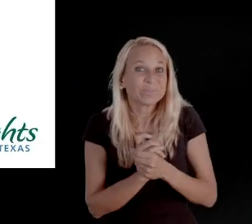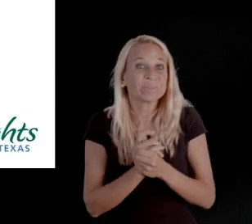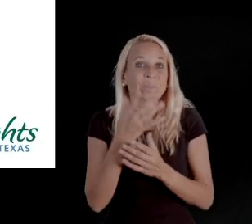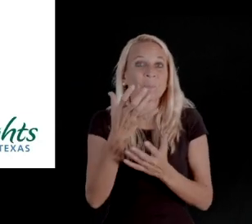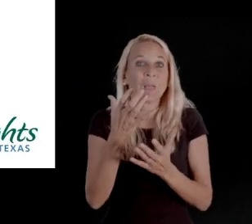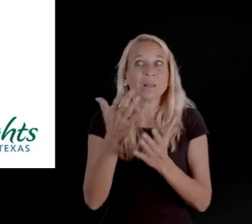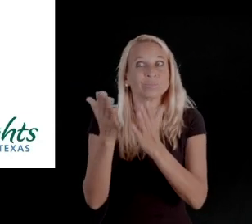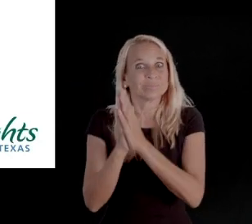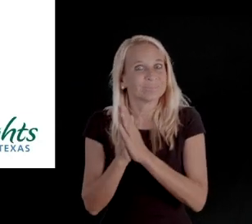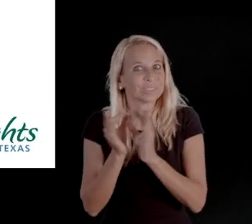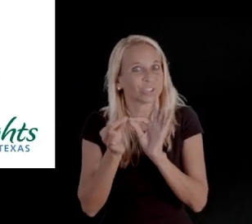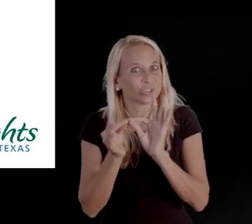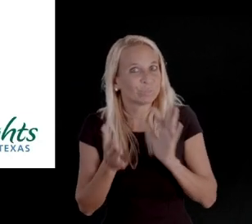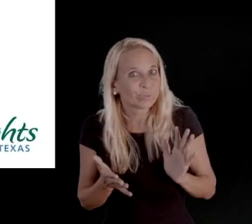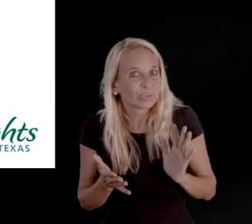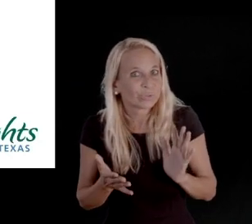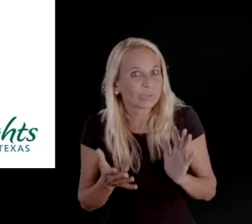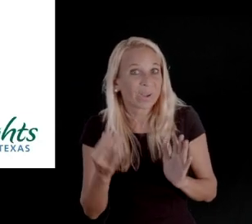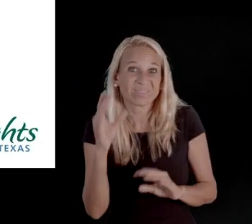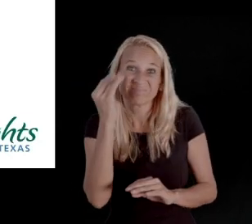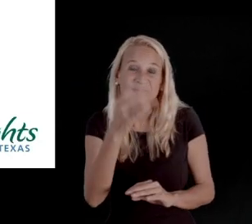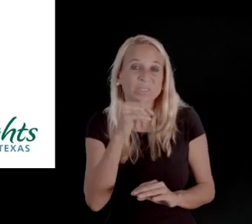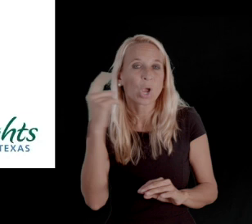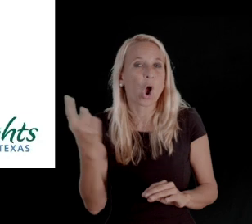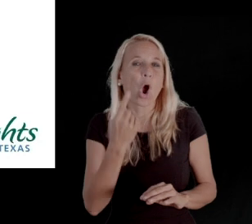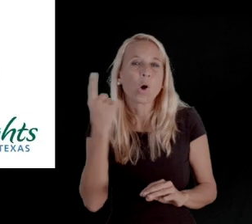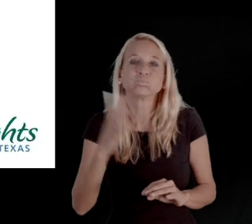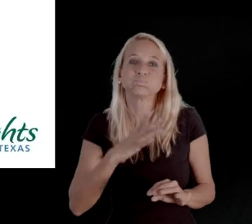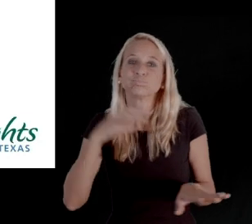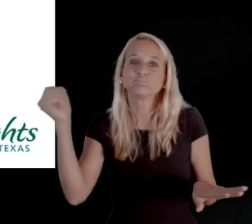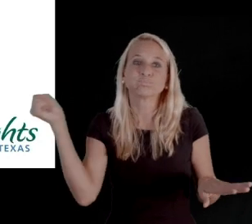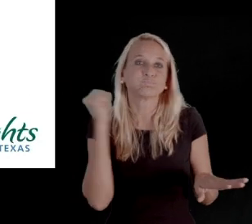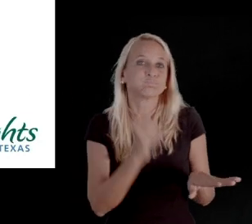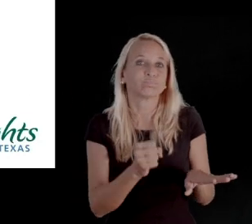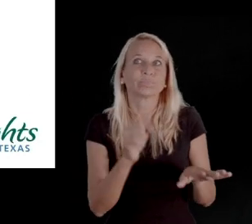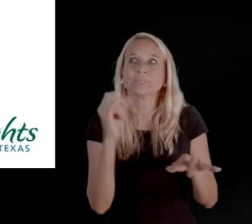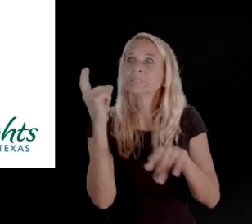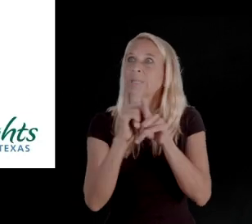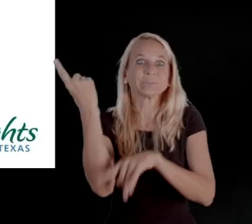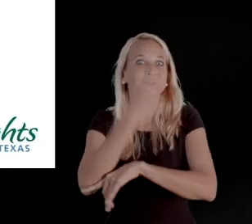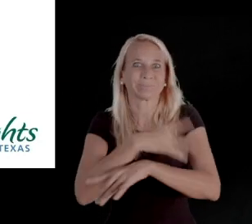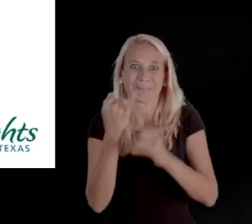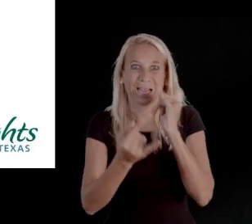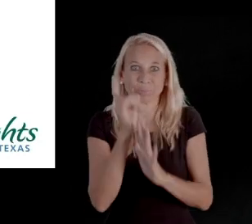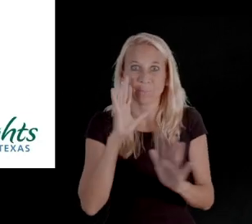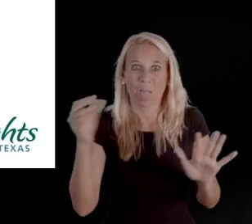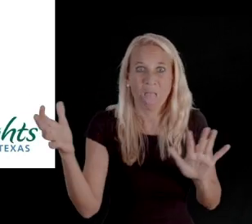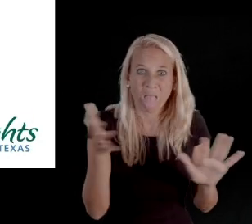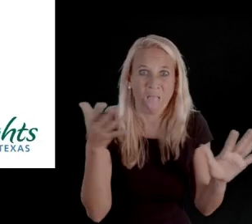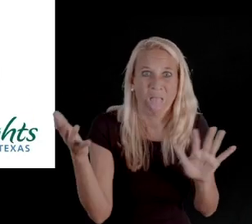an interpreter, and it's not always guaranteed that they're going to get it that day. So the hearing officers like to know ahead of time so they